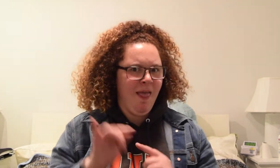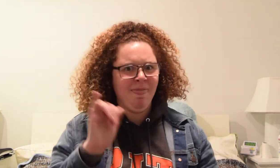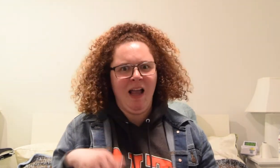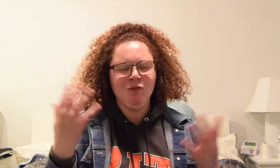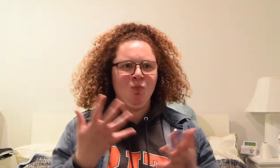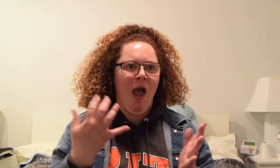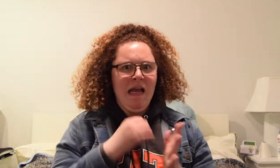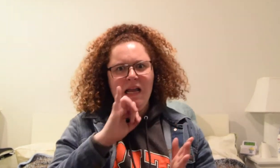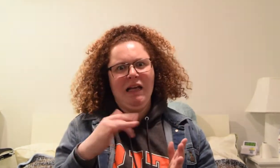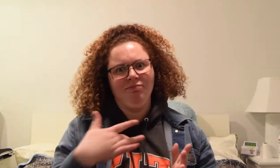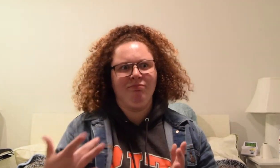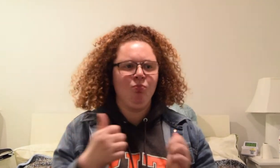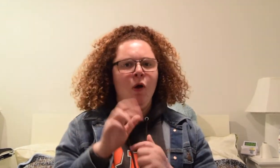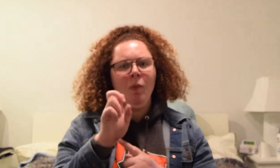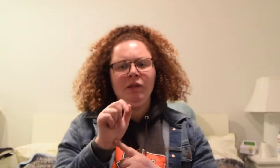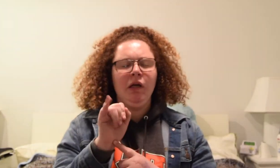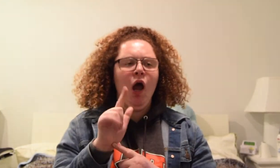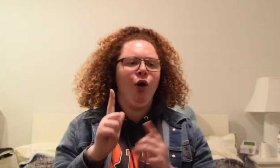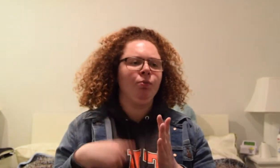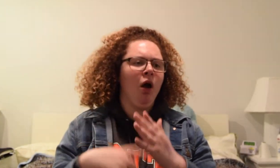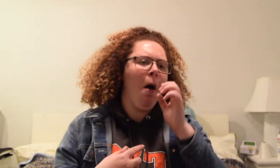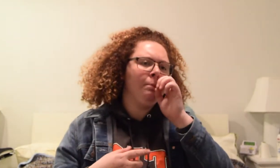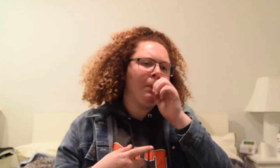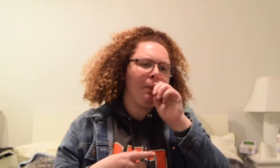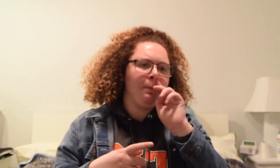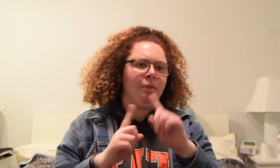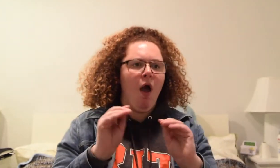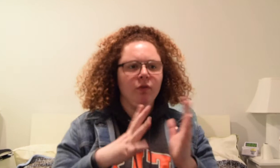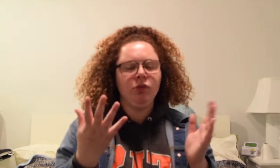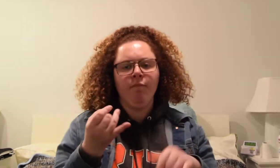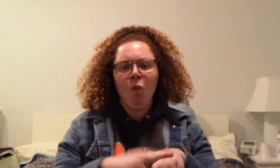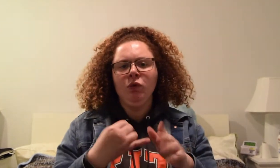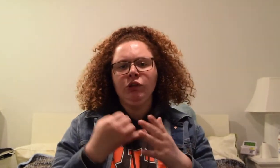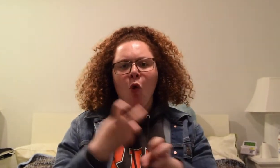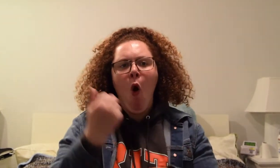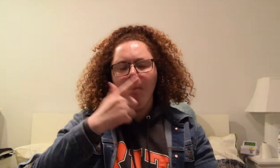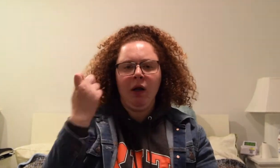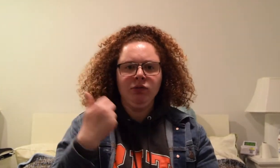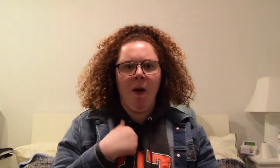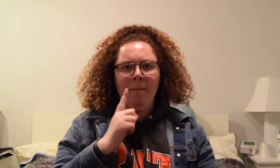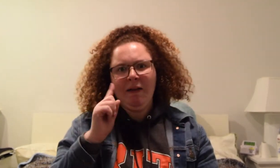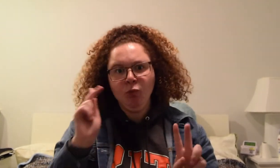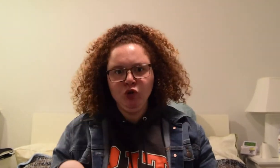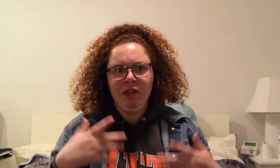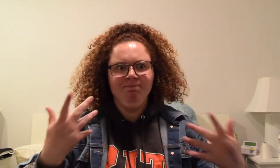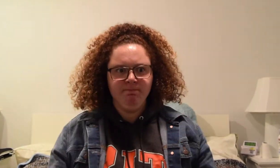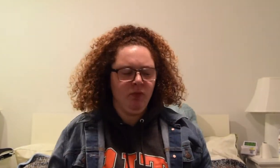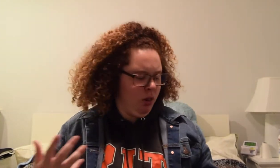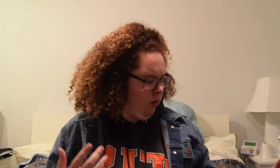But that's what it is like in retail sometimes But obviously sometimes it's harder because I'm a deaf person